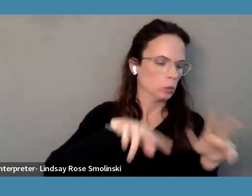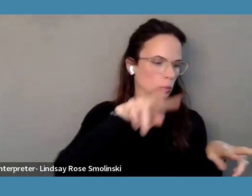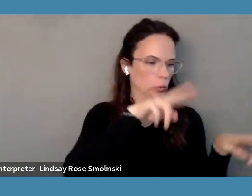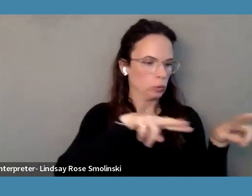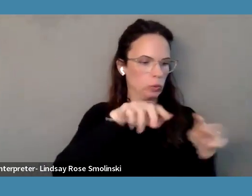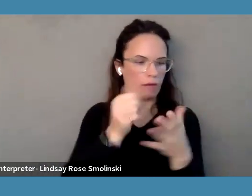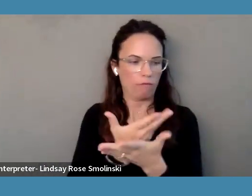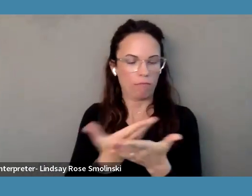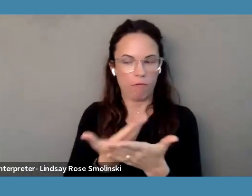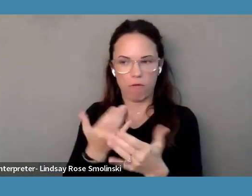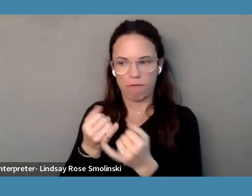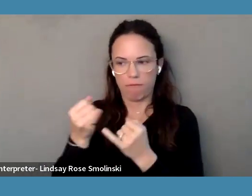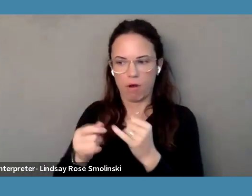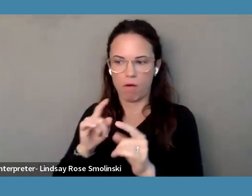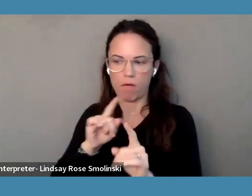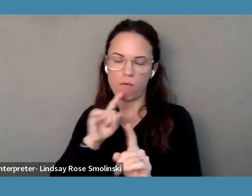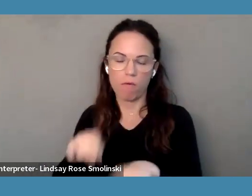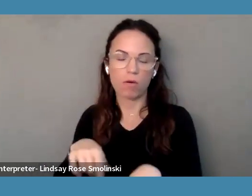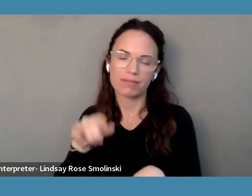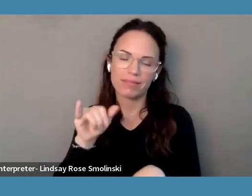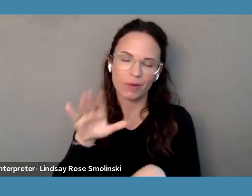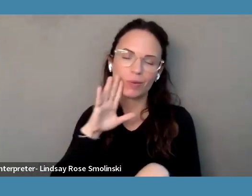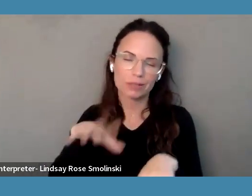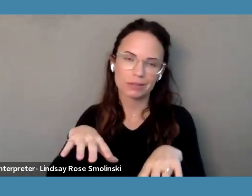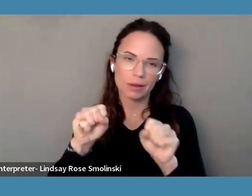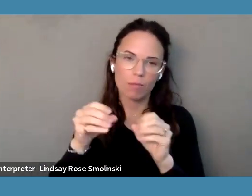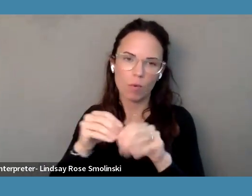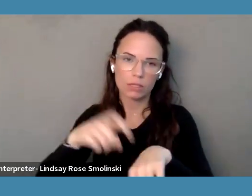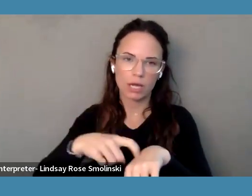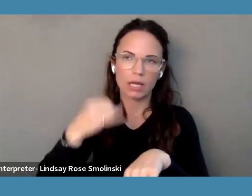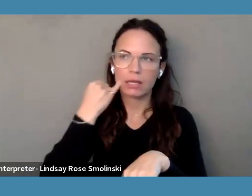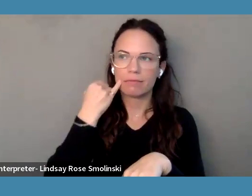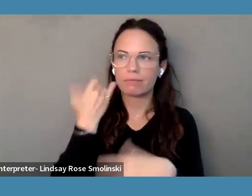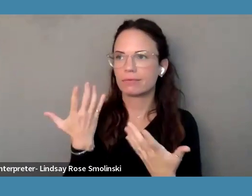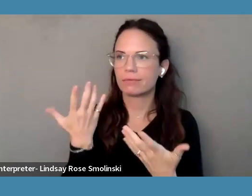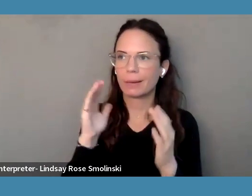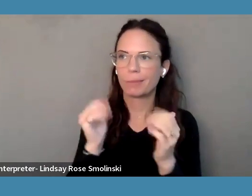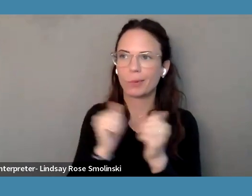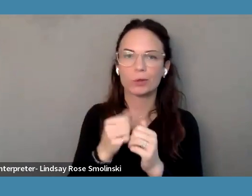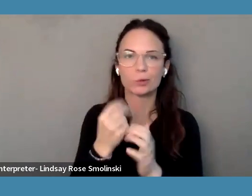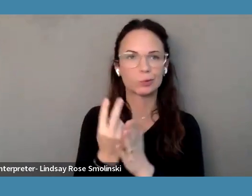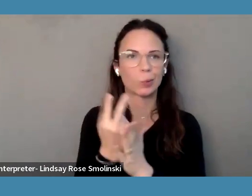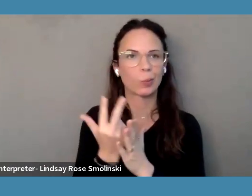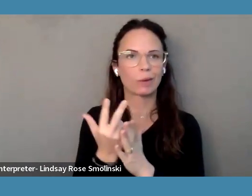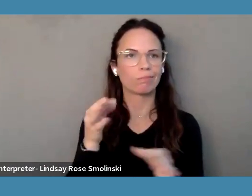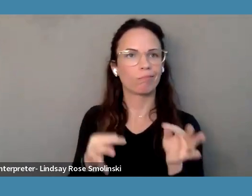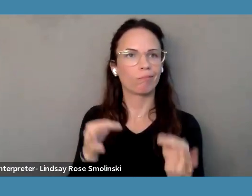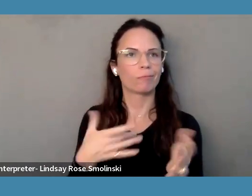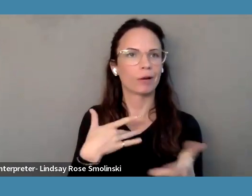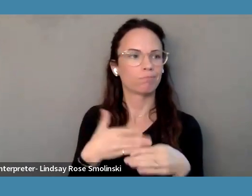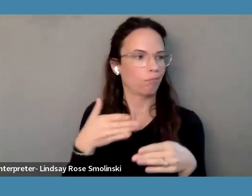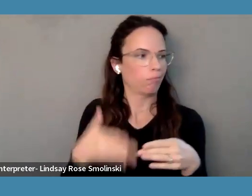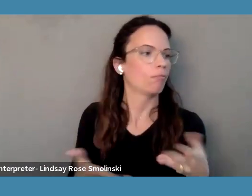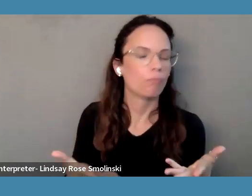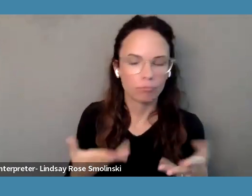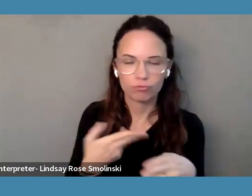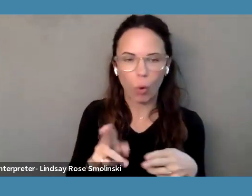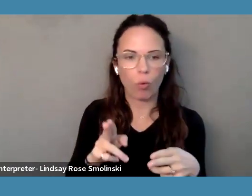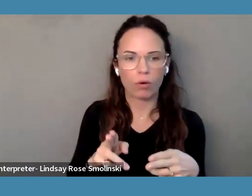That's definitely gonna take longer than if you had a two or three hour final, you know, a fair hearing that the hearing officer just has to go back